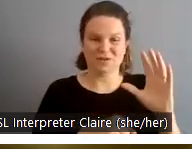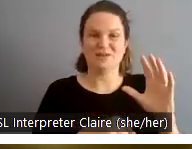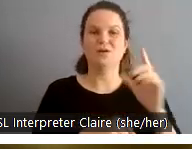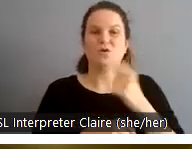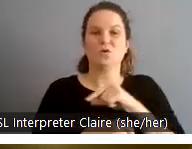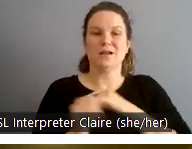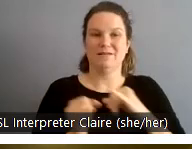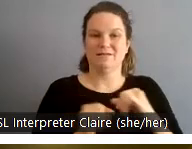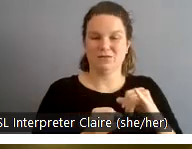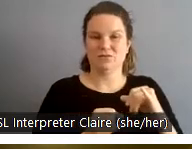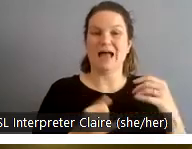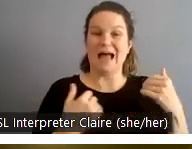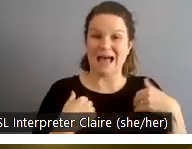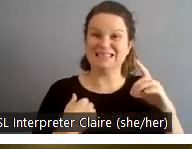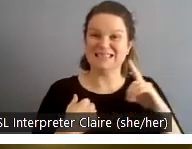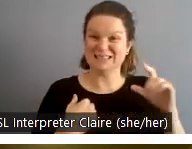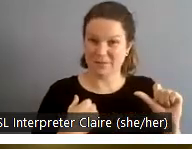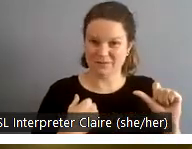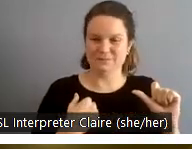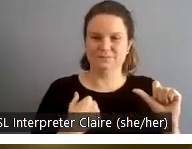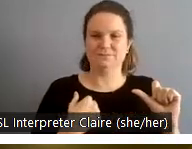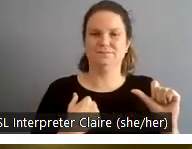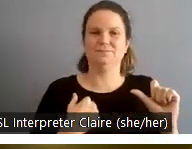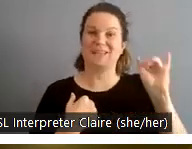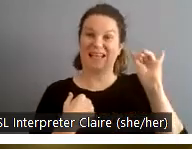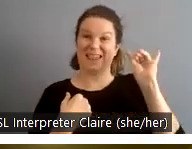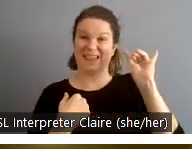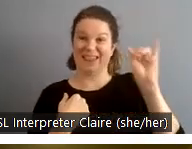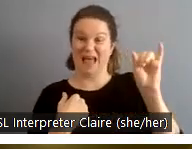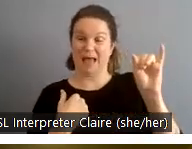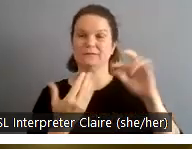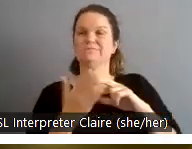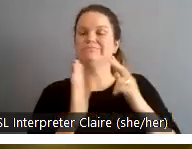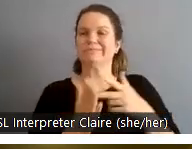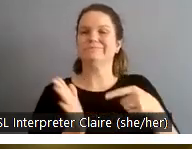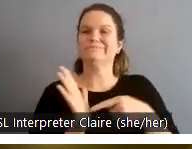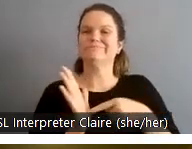employee, who has a disability, and that